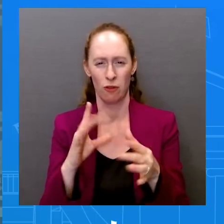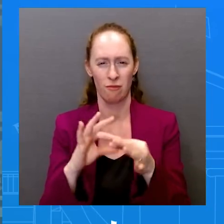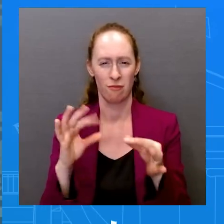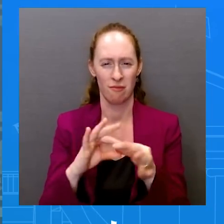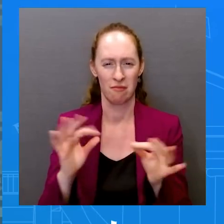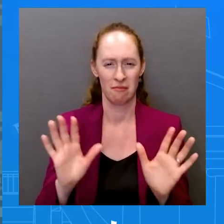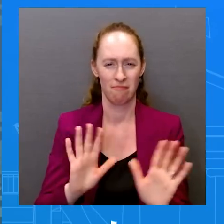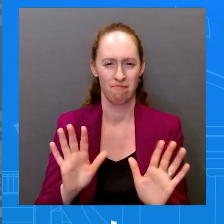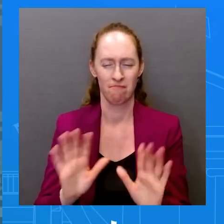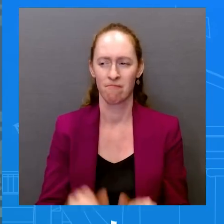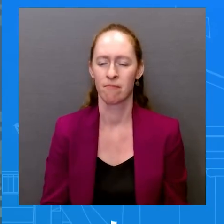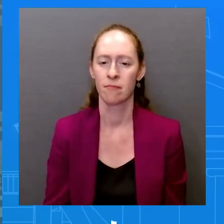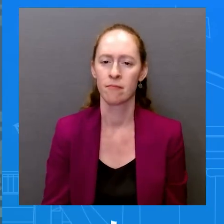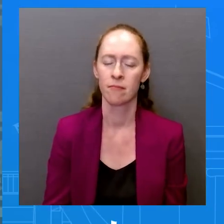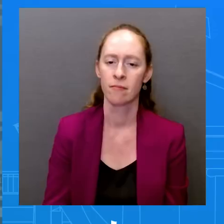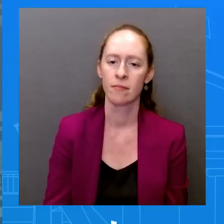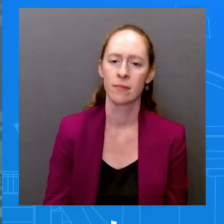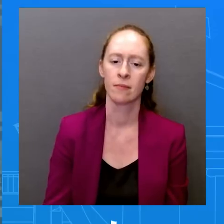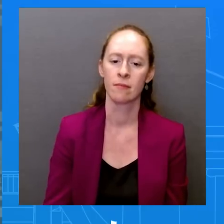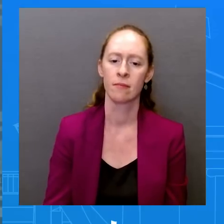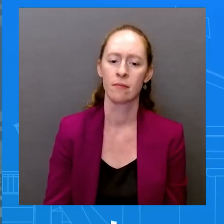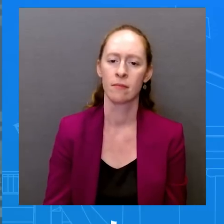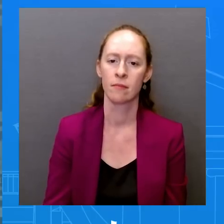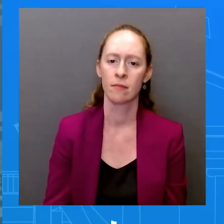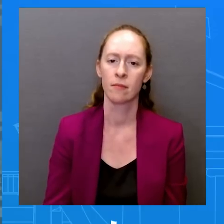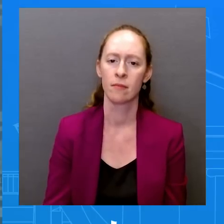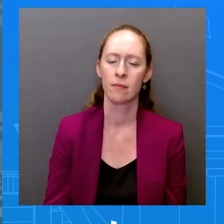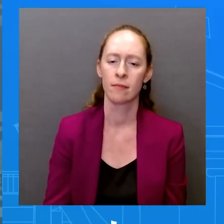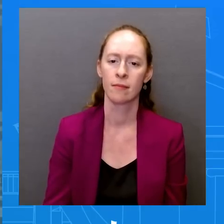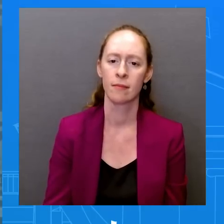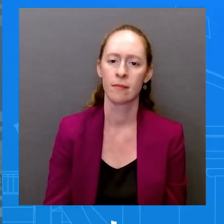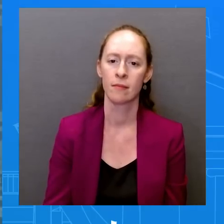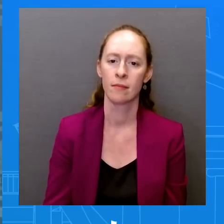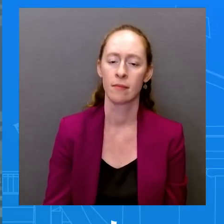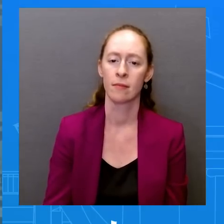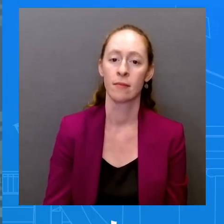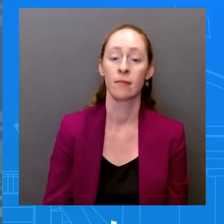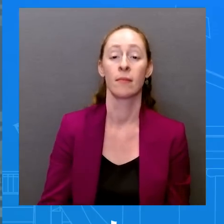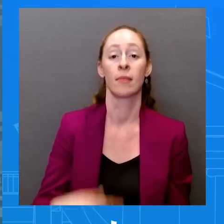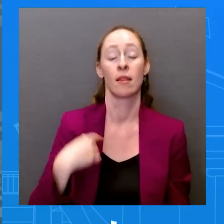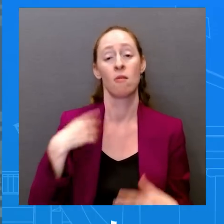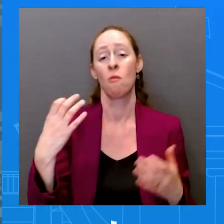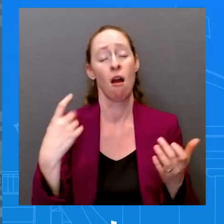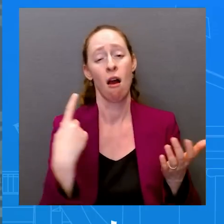with the United Kingdom, as the President said in celebration of Queen's Platinum Jubilee,